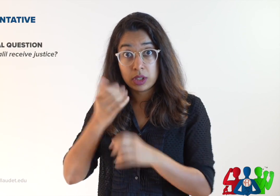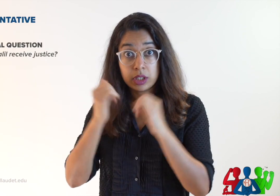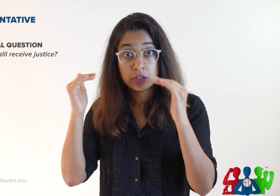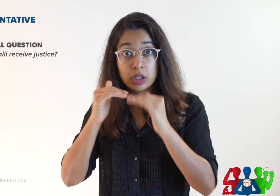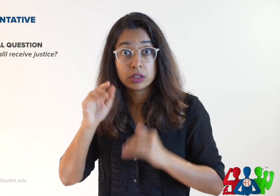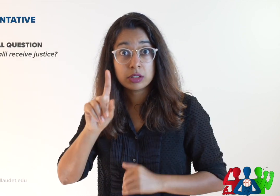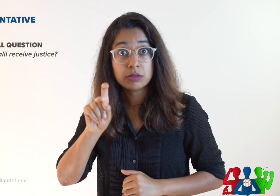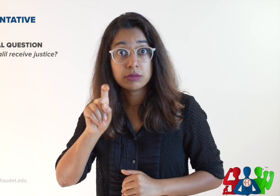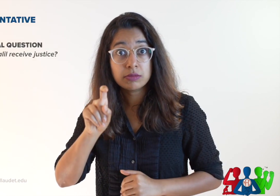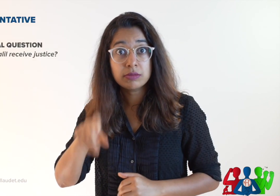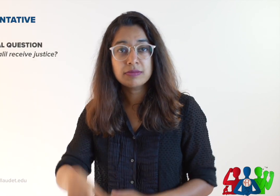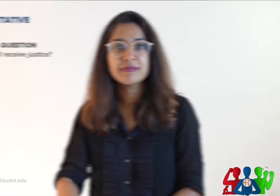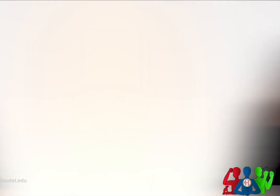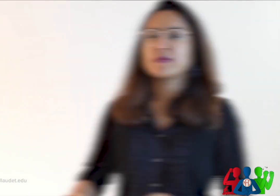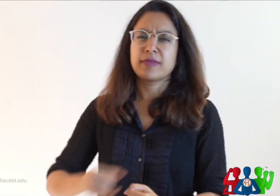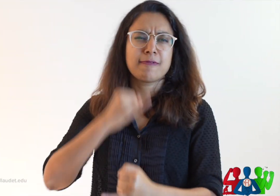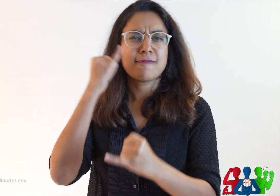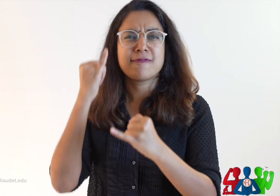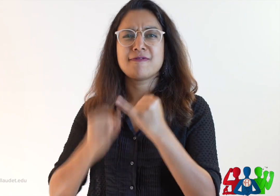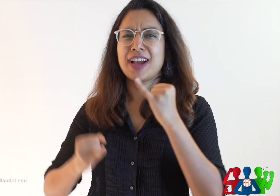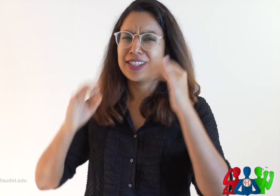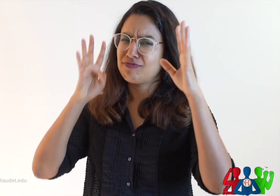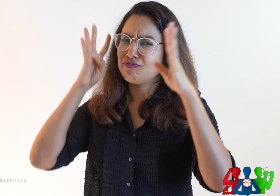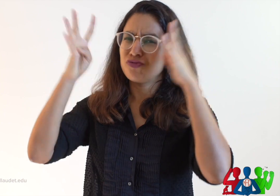This all comes back to our essential question, would Khalil receive justice?